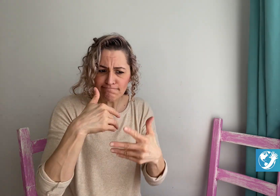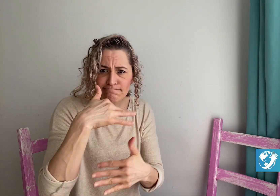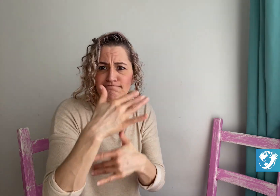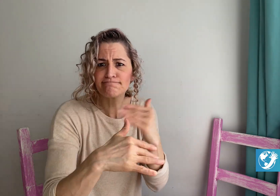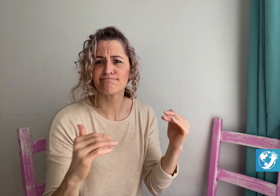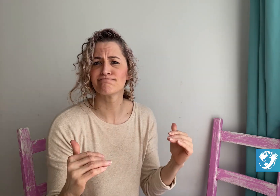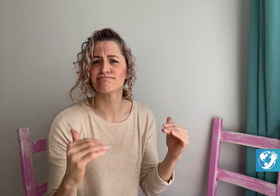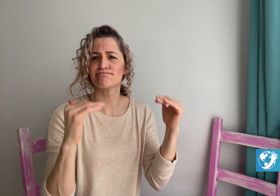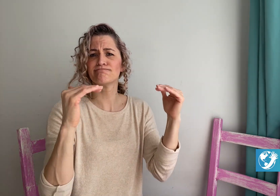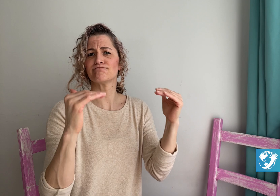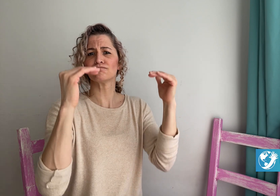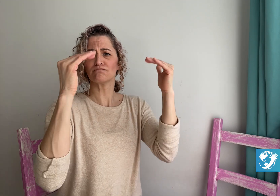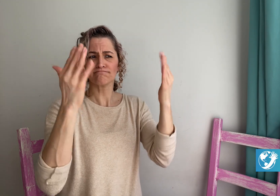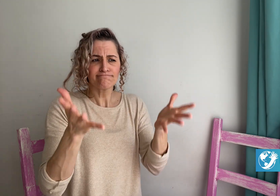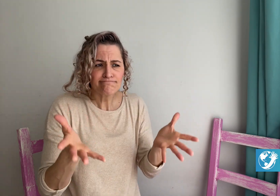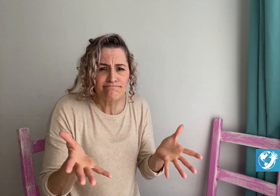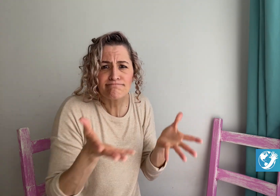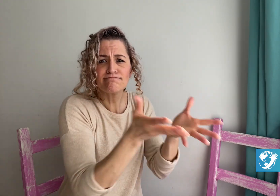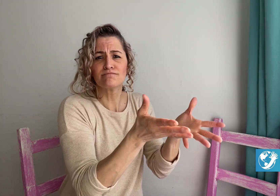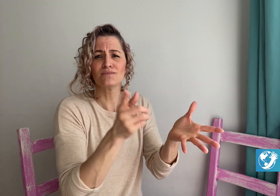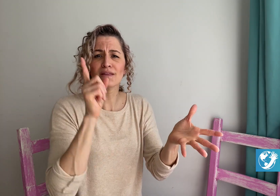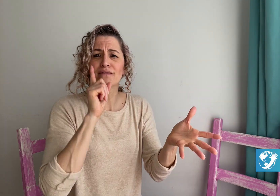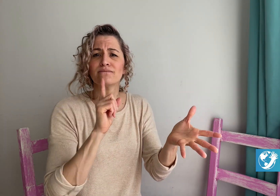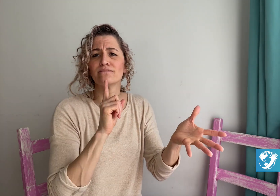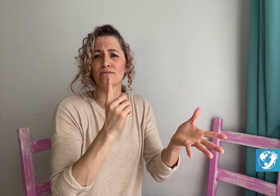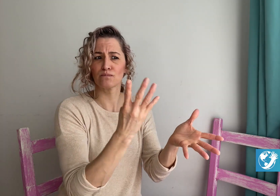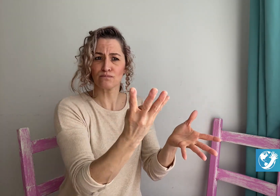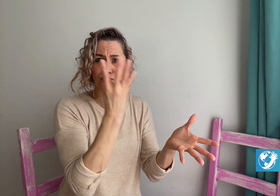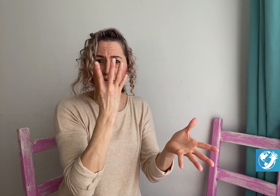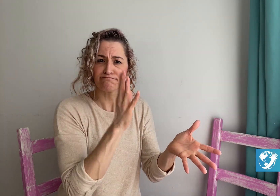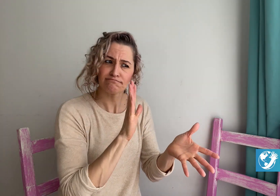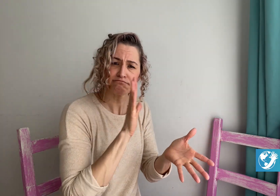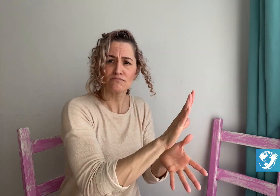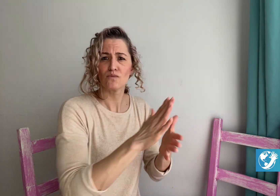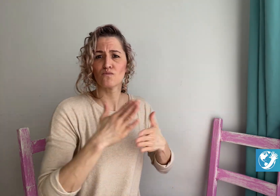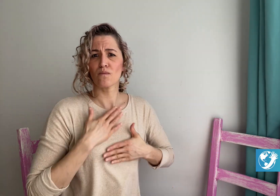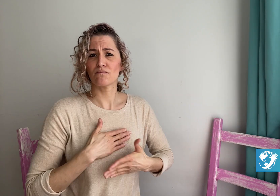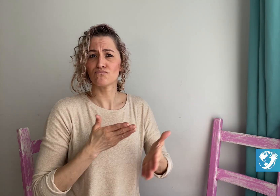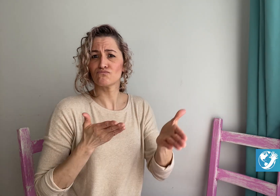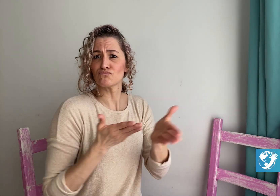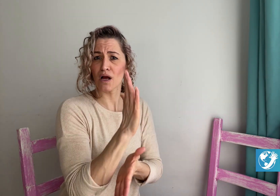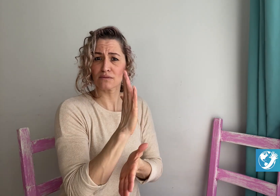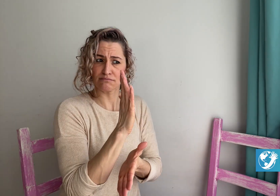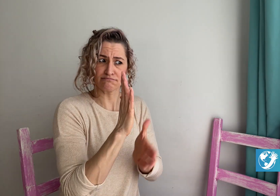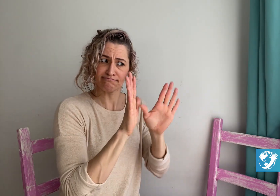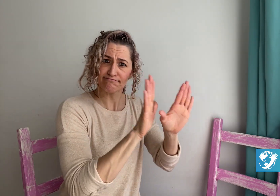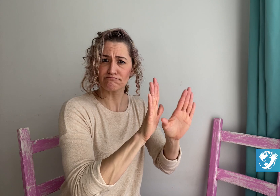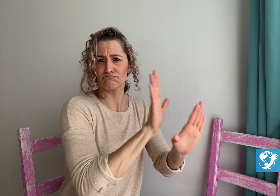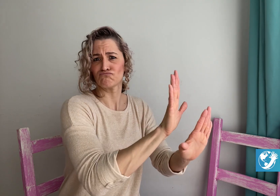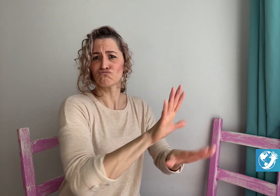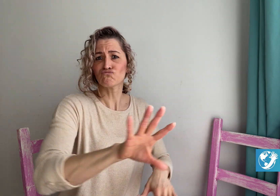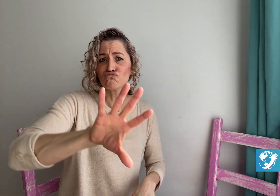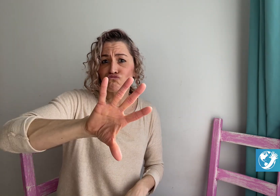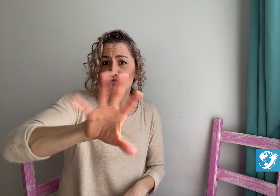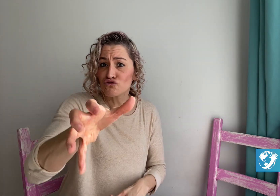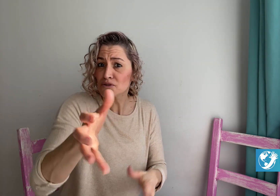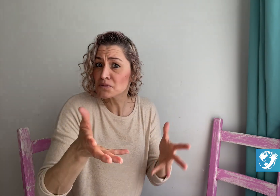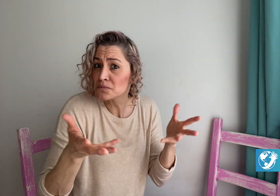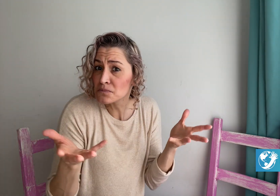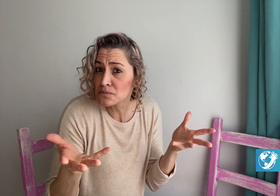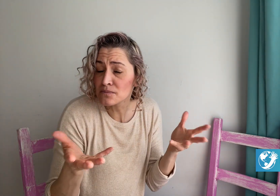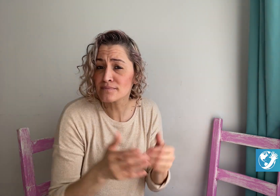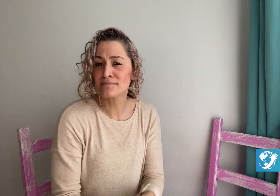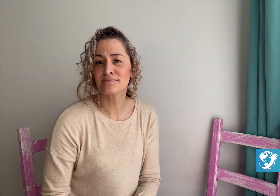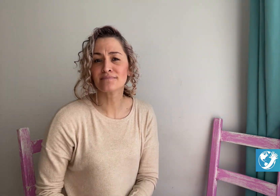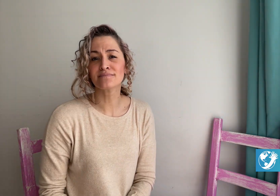Has there been progress in Deaf prisoners’ rights in your country?